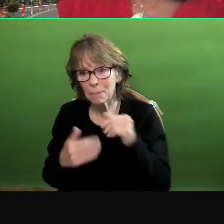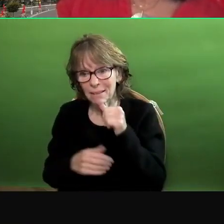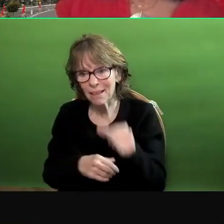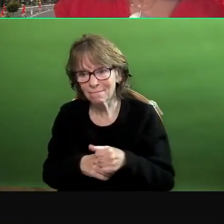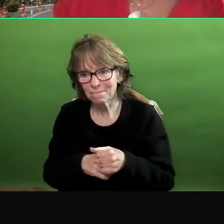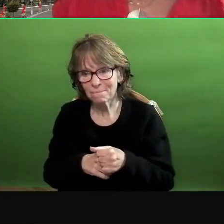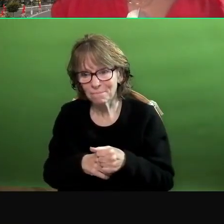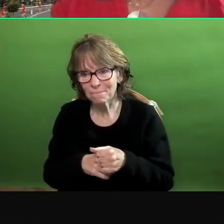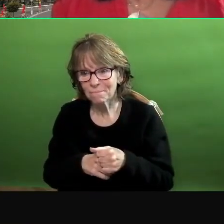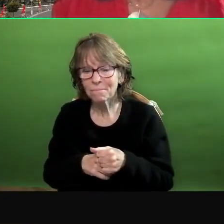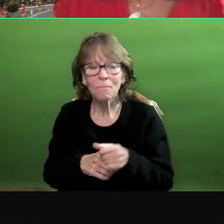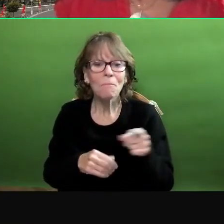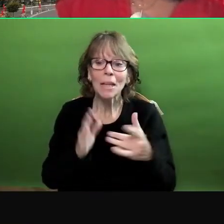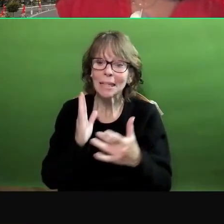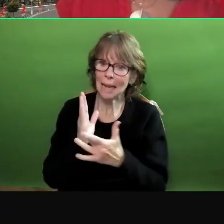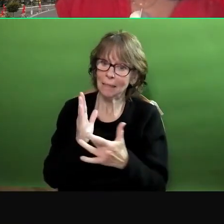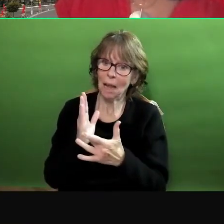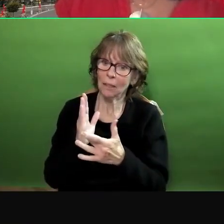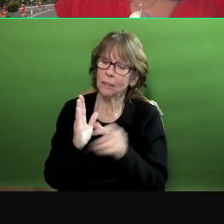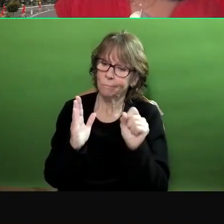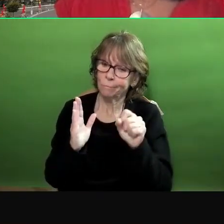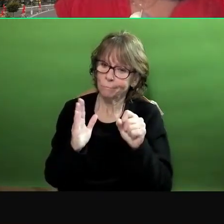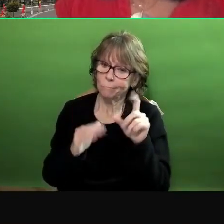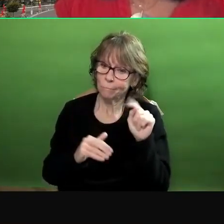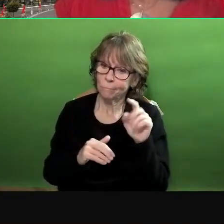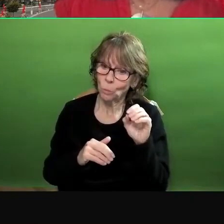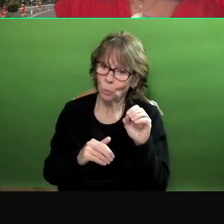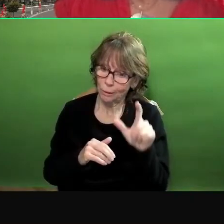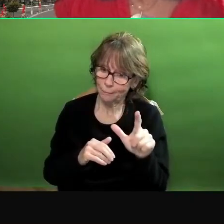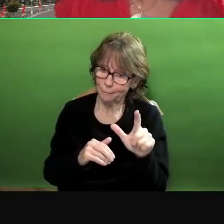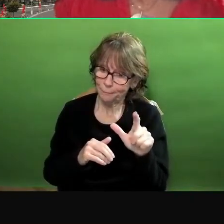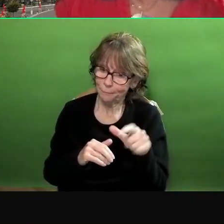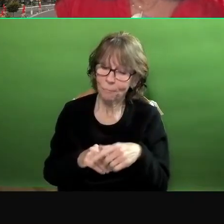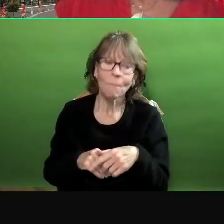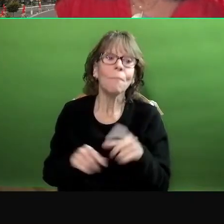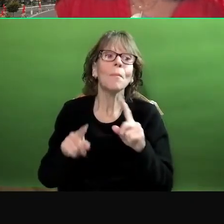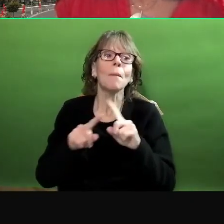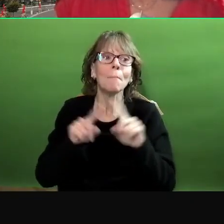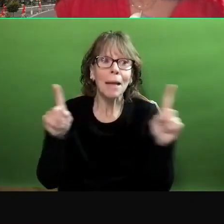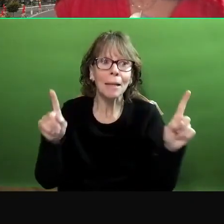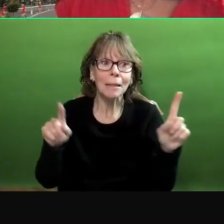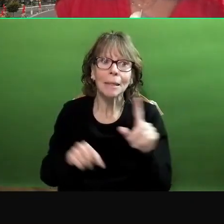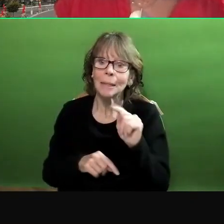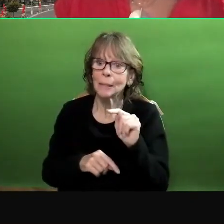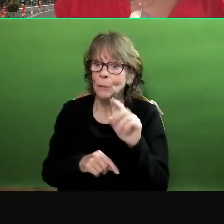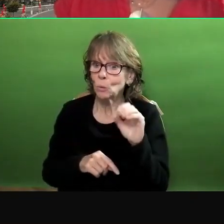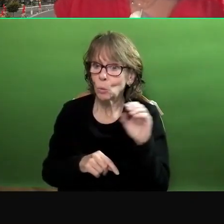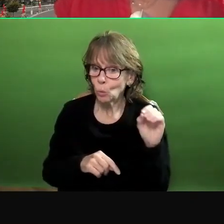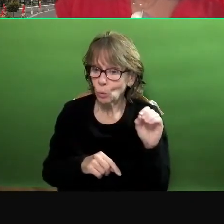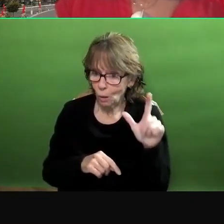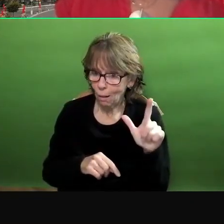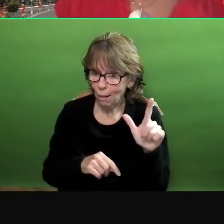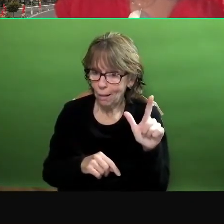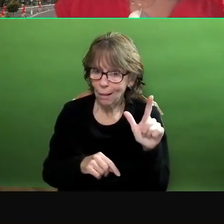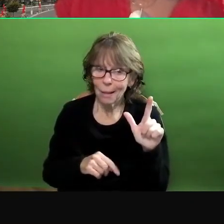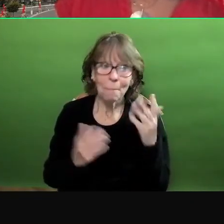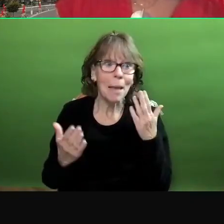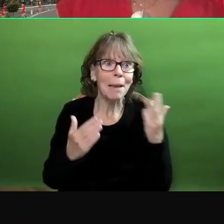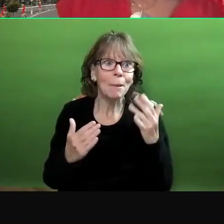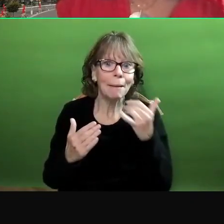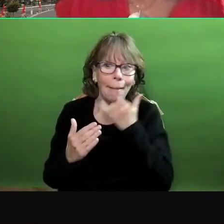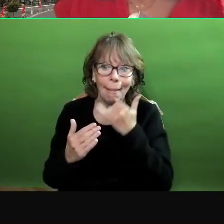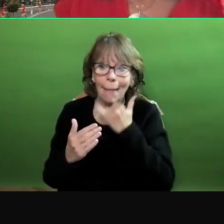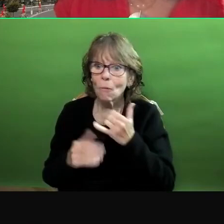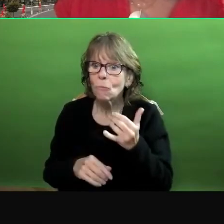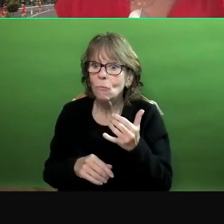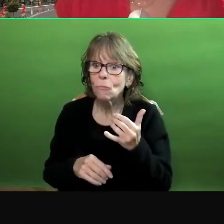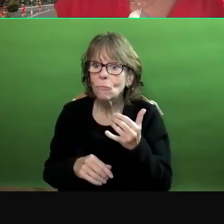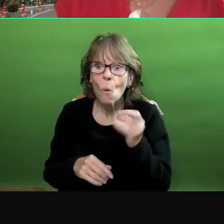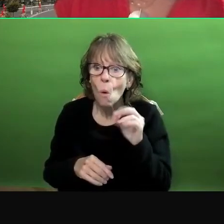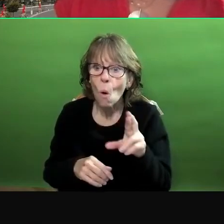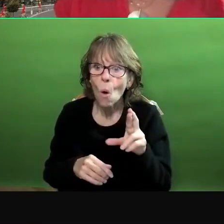of any kind is a tool, and any tool has the potential of abuse as well as use. As well as,